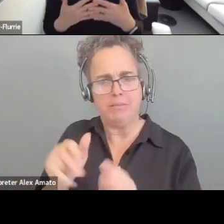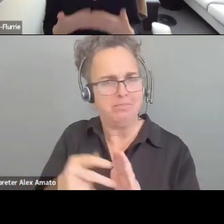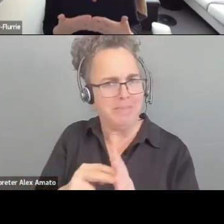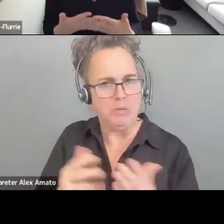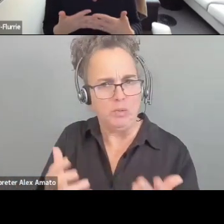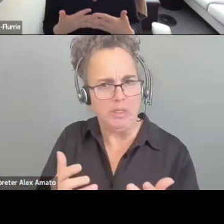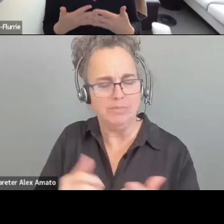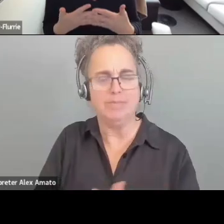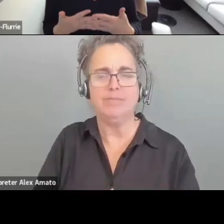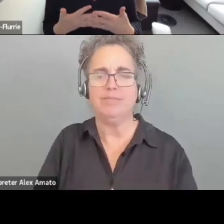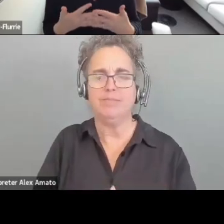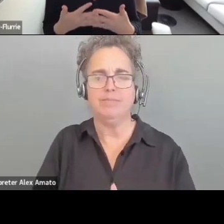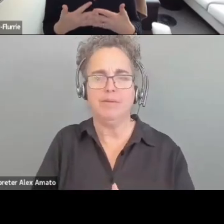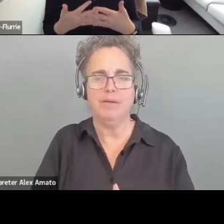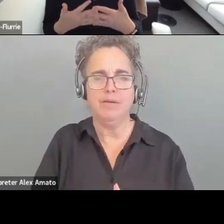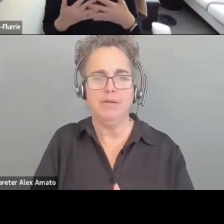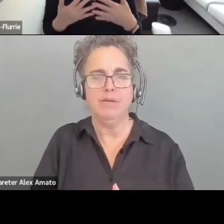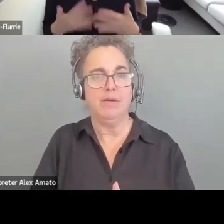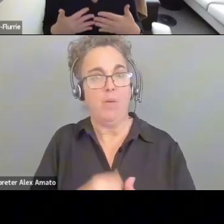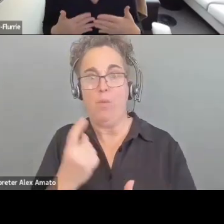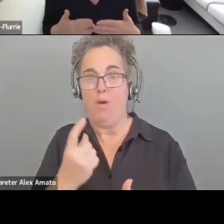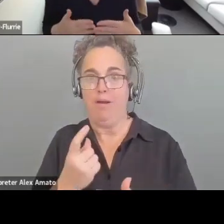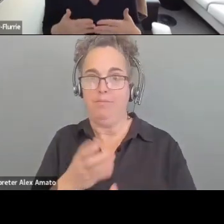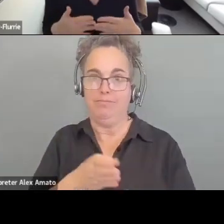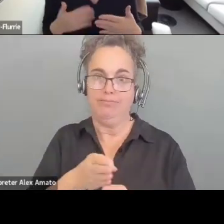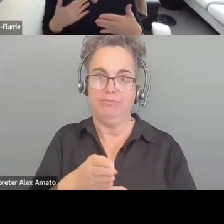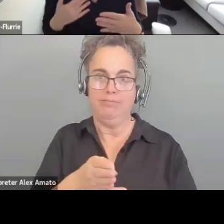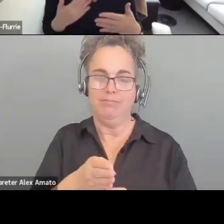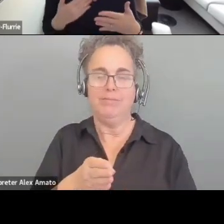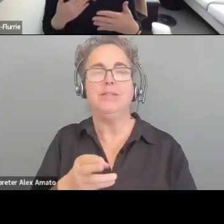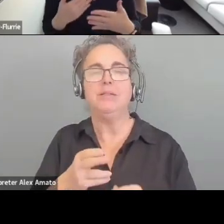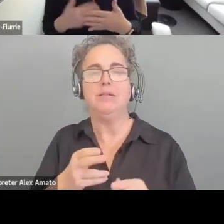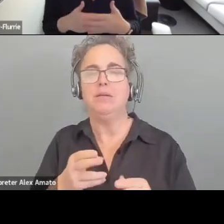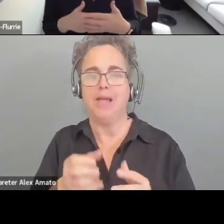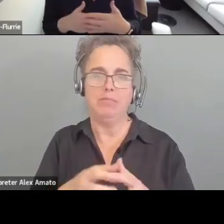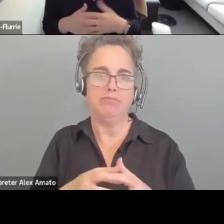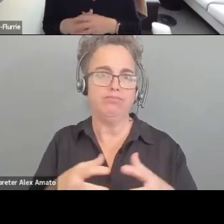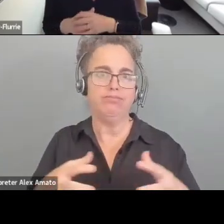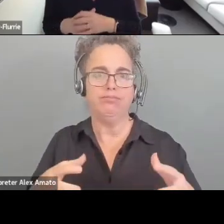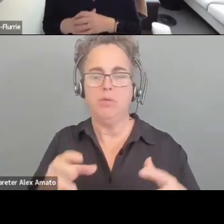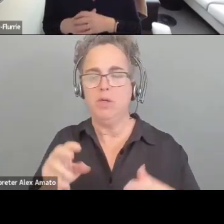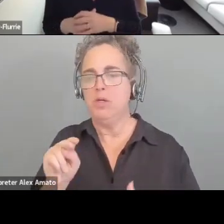One of the biggest areas that's growing is Neurodivergence. One in five now identify.